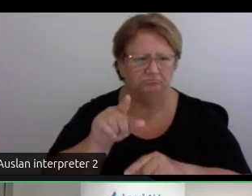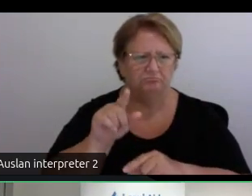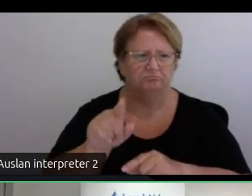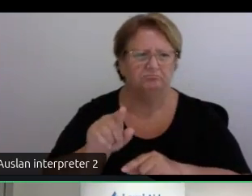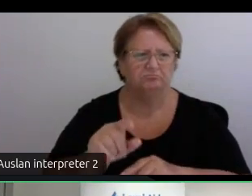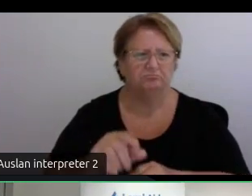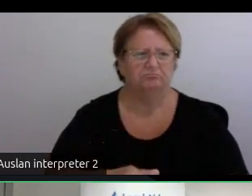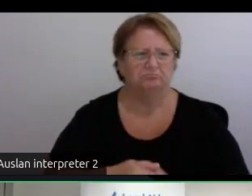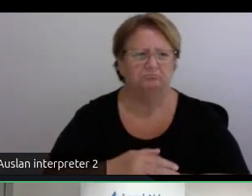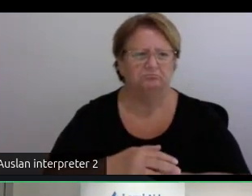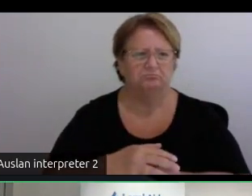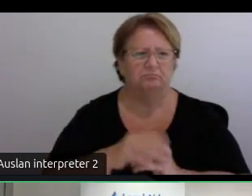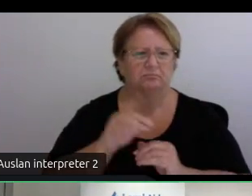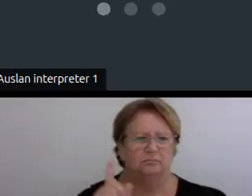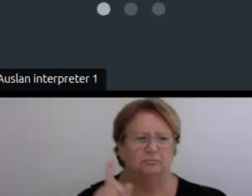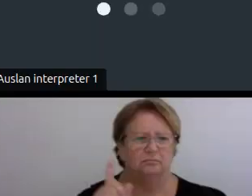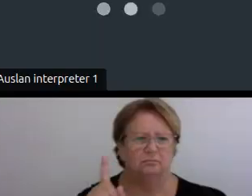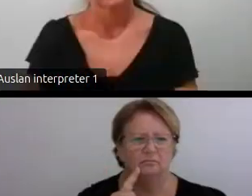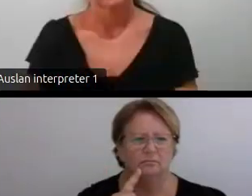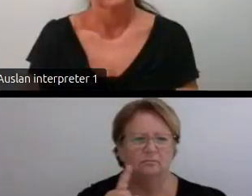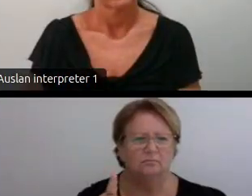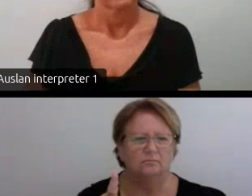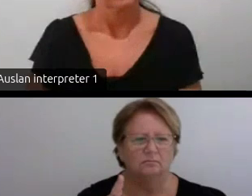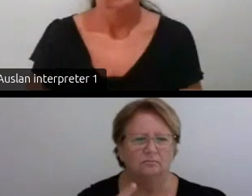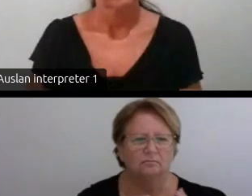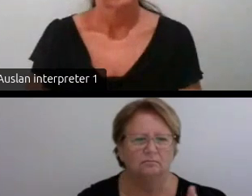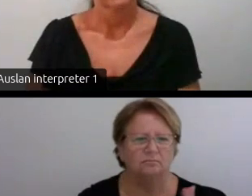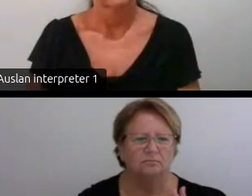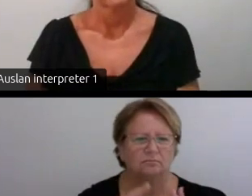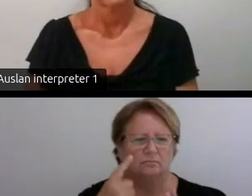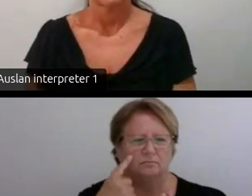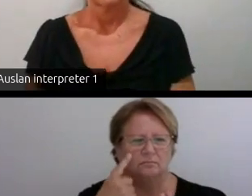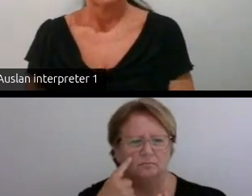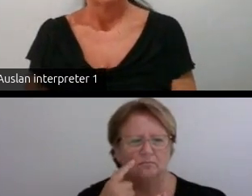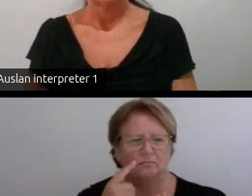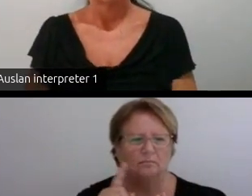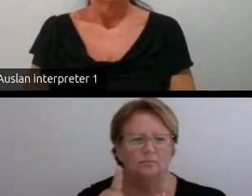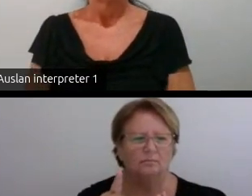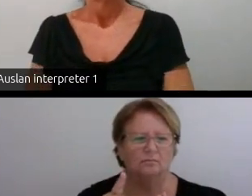clause of that policy all the time. But it's about looking closely at the policy too to see well has